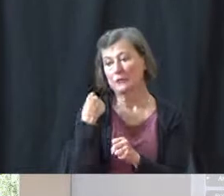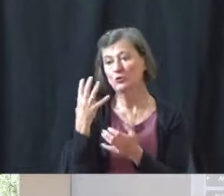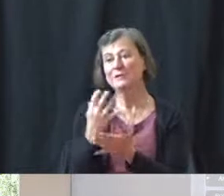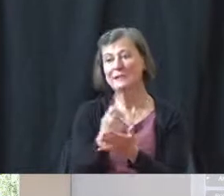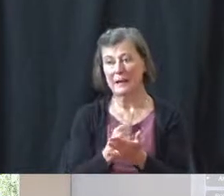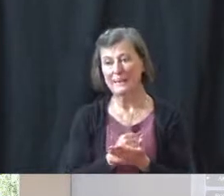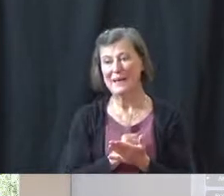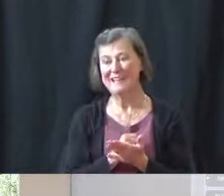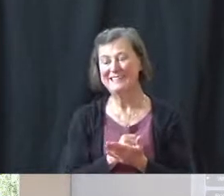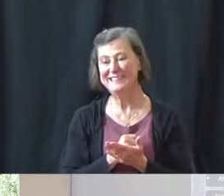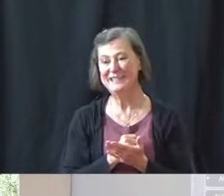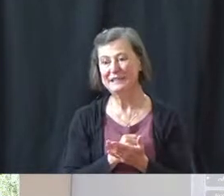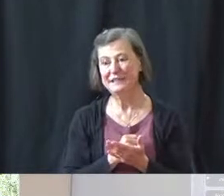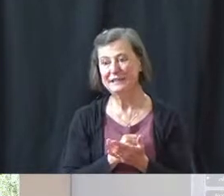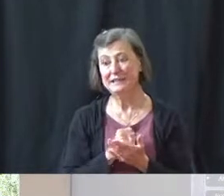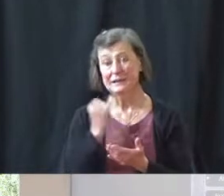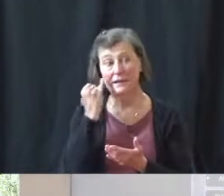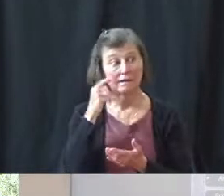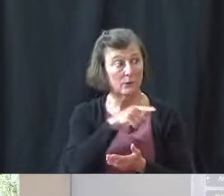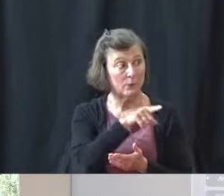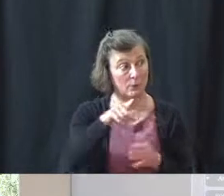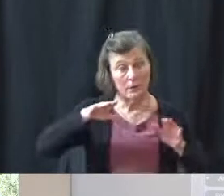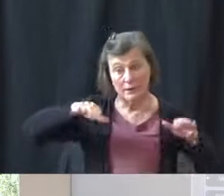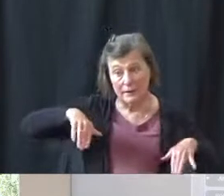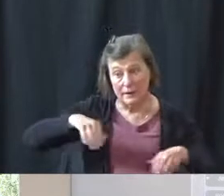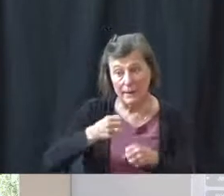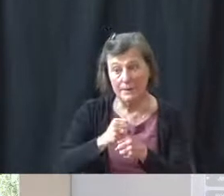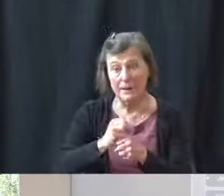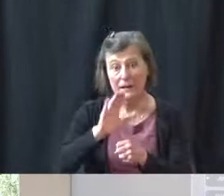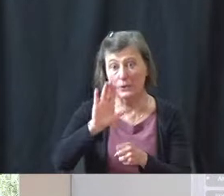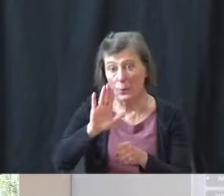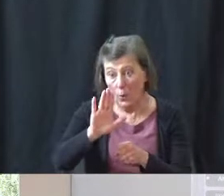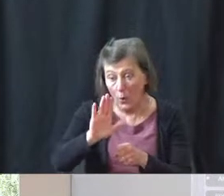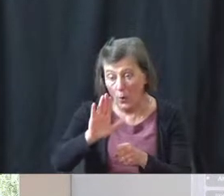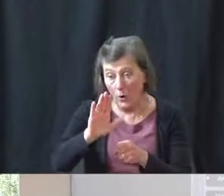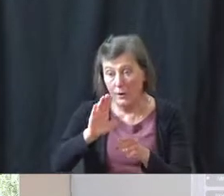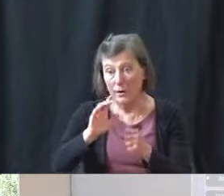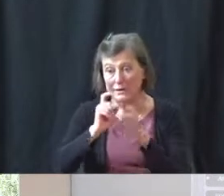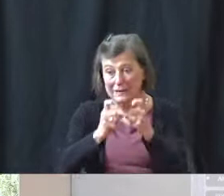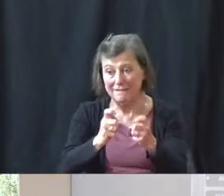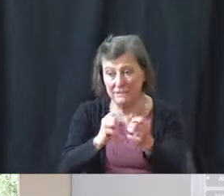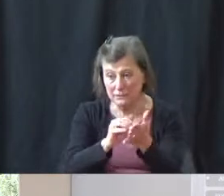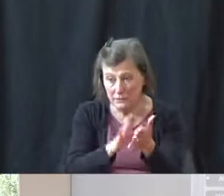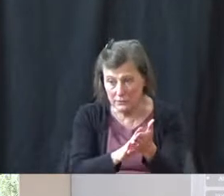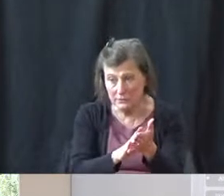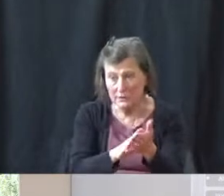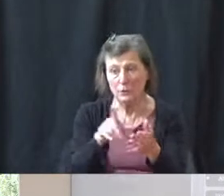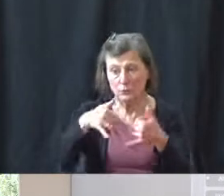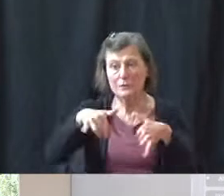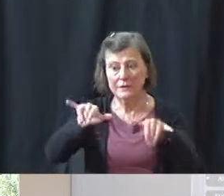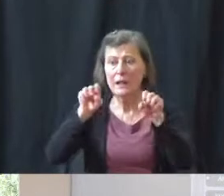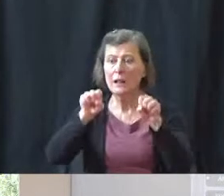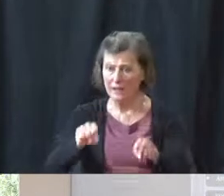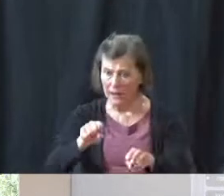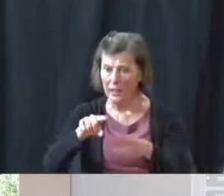And, if you have not made your own provision, you still can, when the time is right for you.